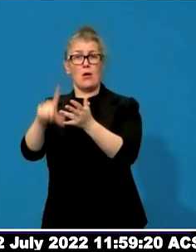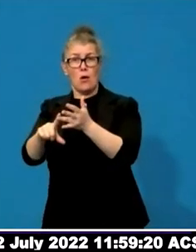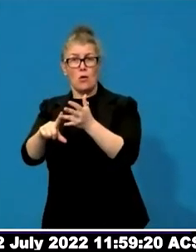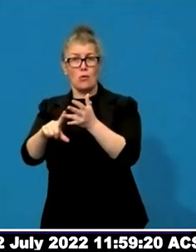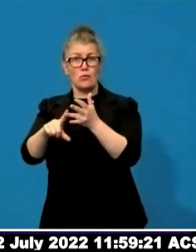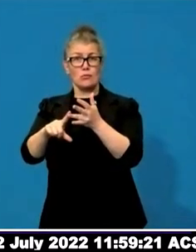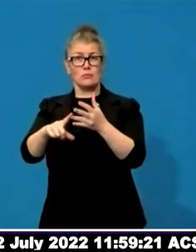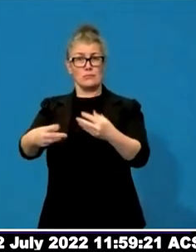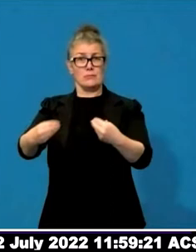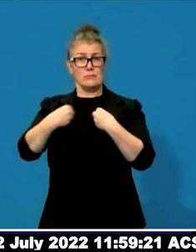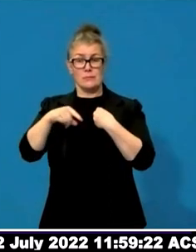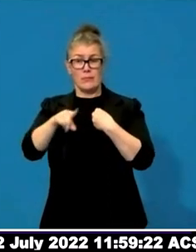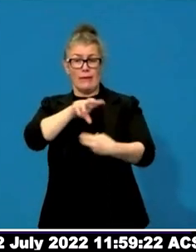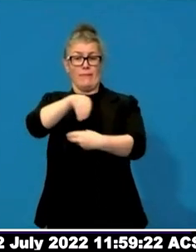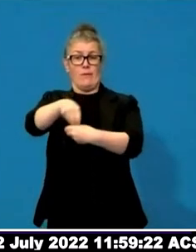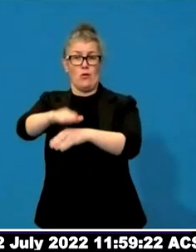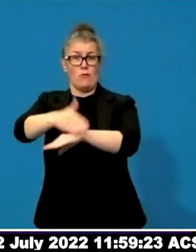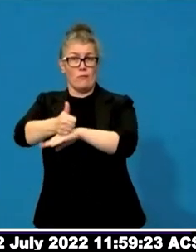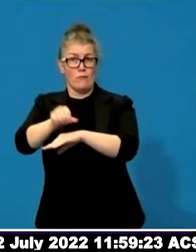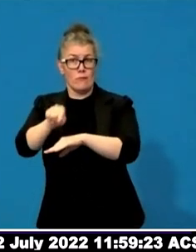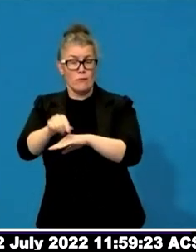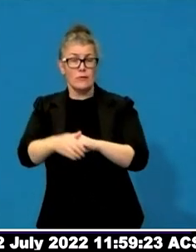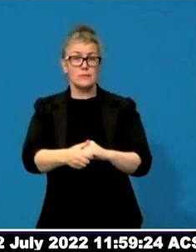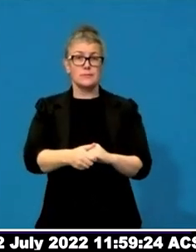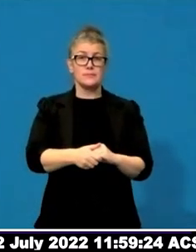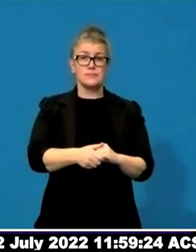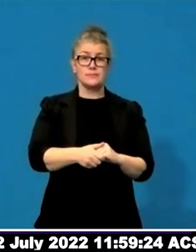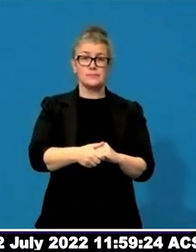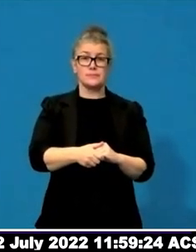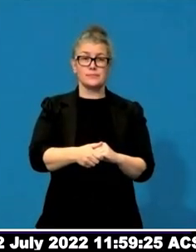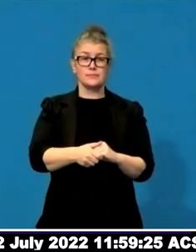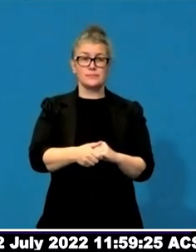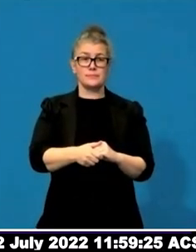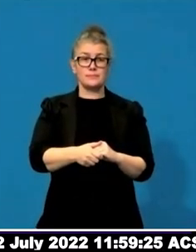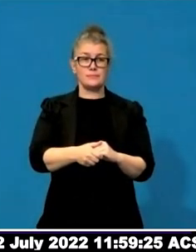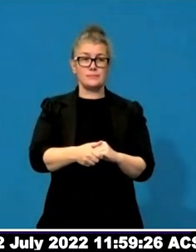Miwatj in East Arnhem is one of those organisations